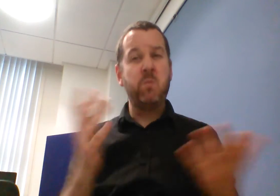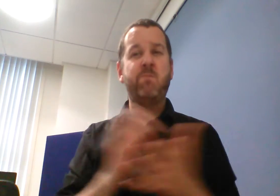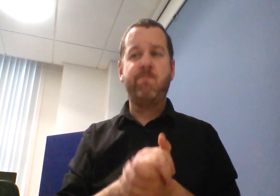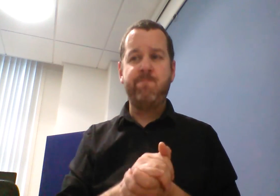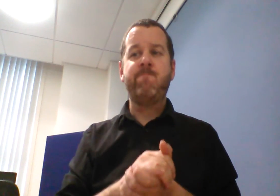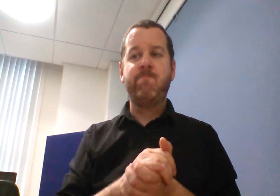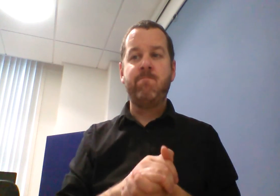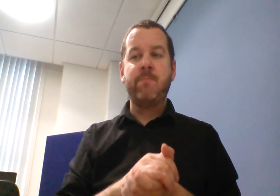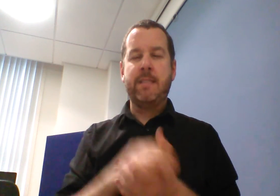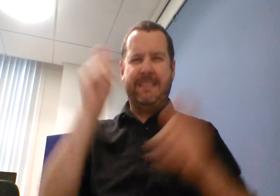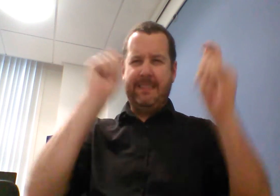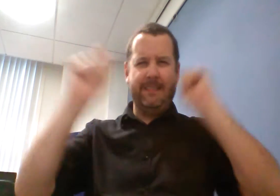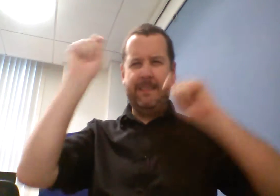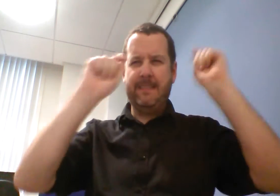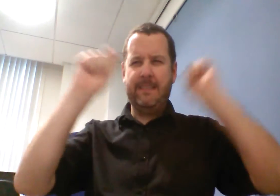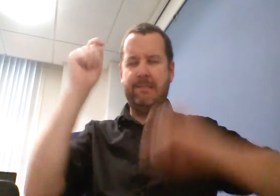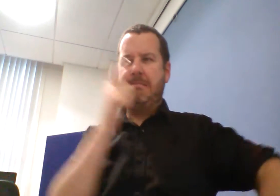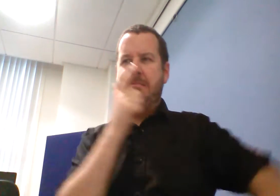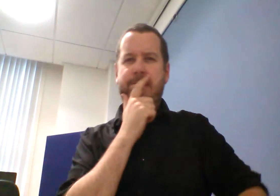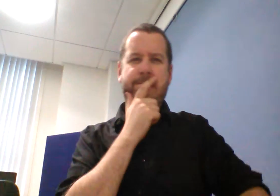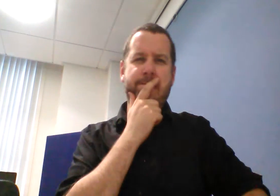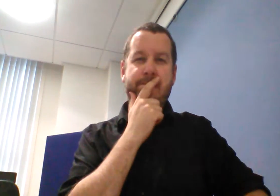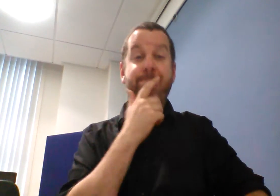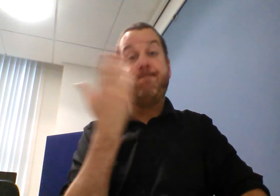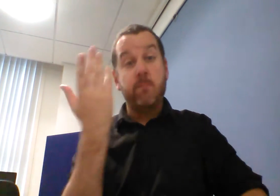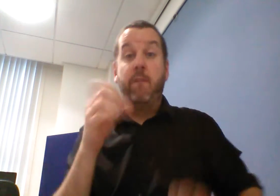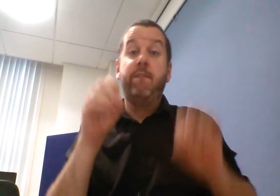So in the aftermath I did a lot of thinking.